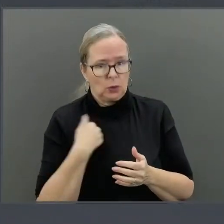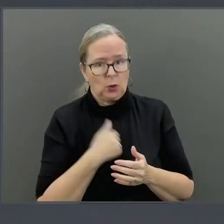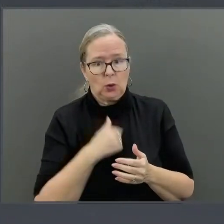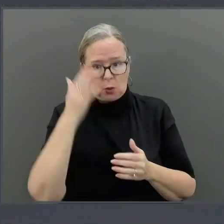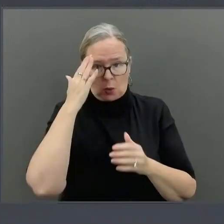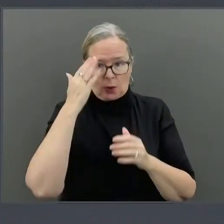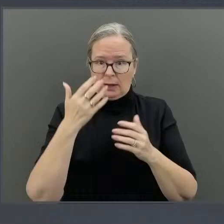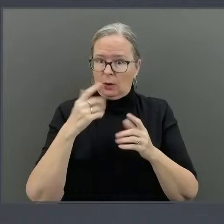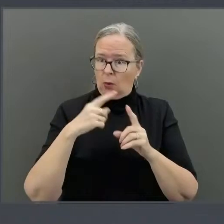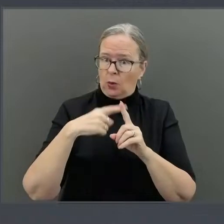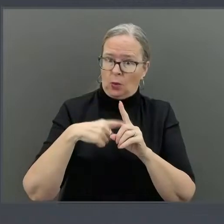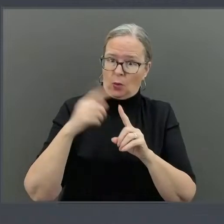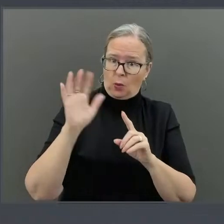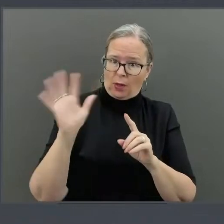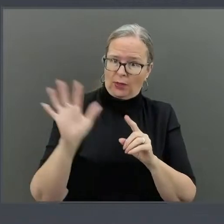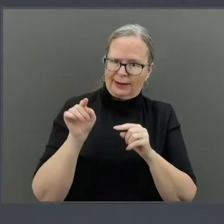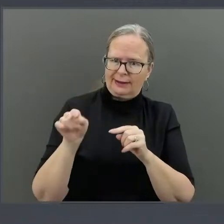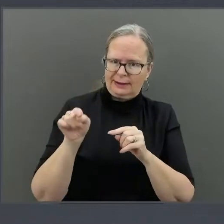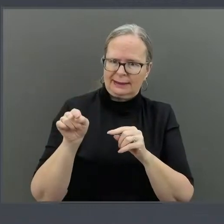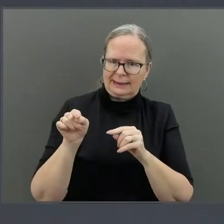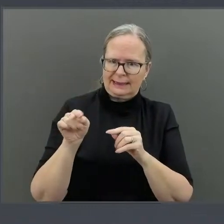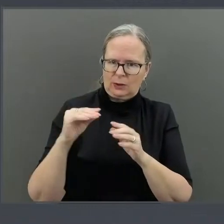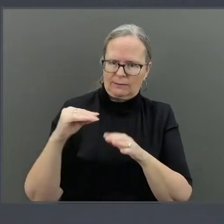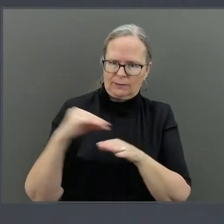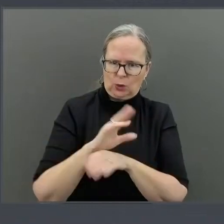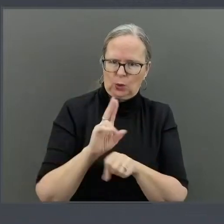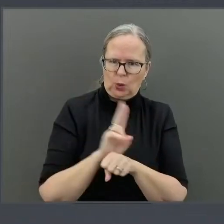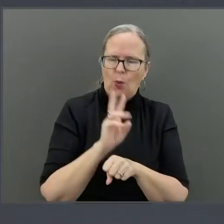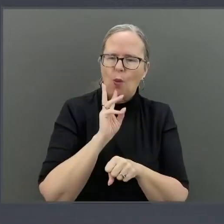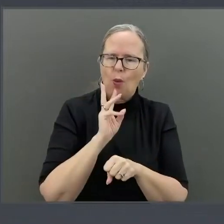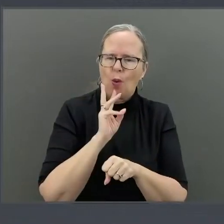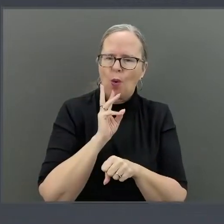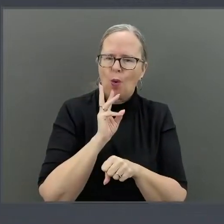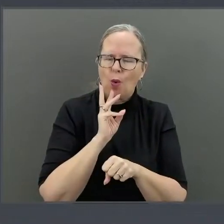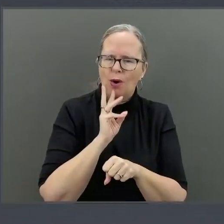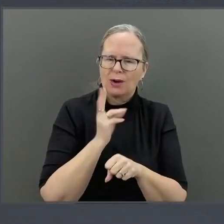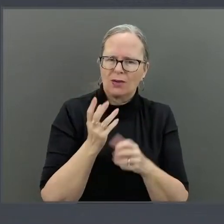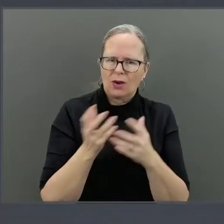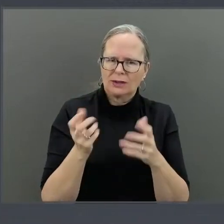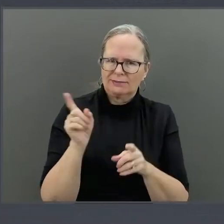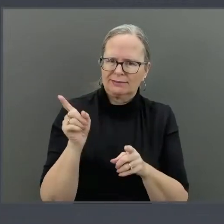that we have for outdoor water use that does level the playing field a little bit and allows us to be